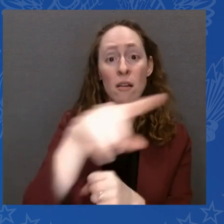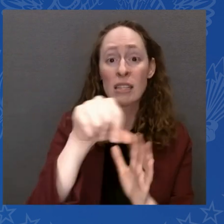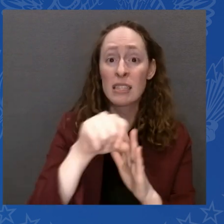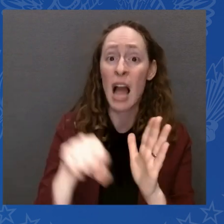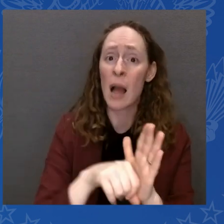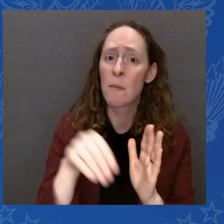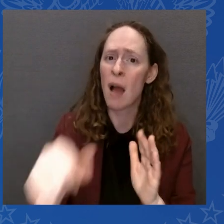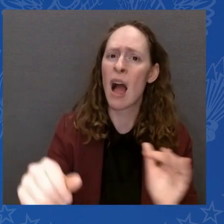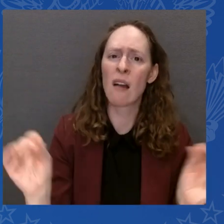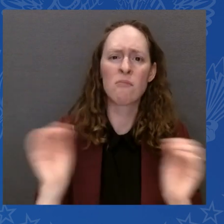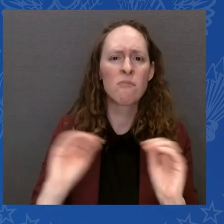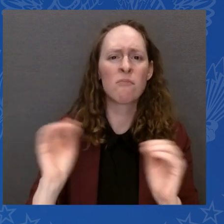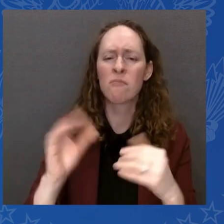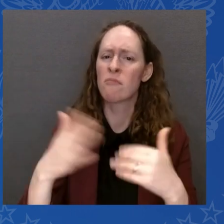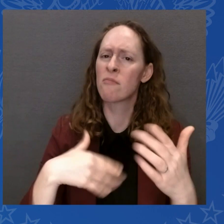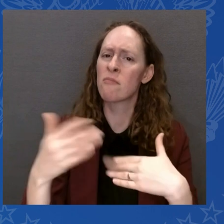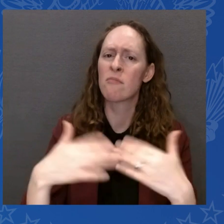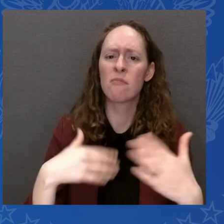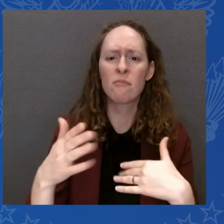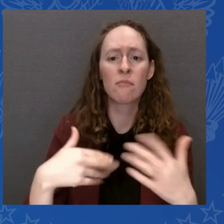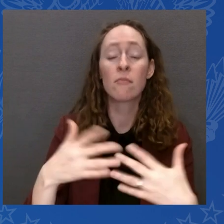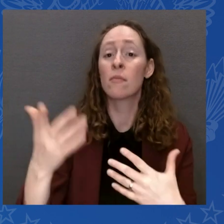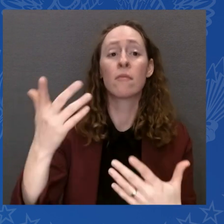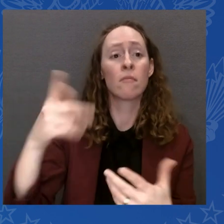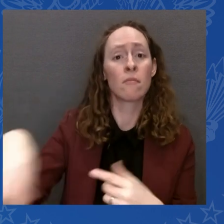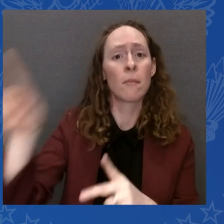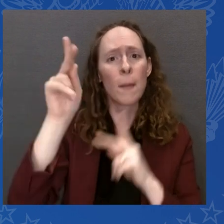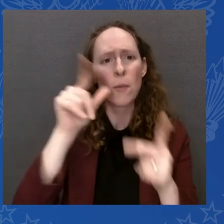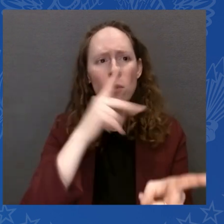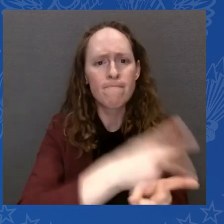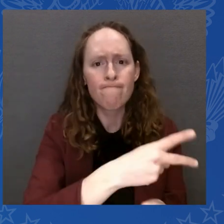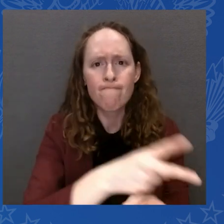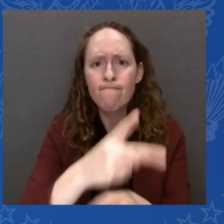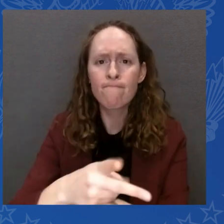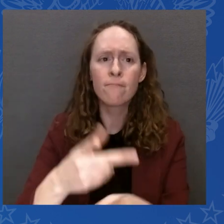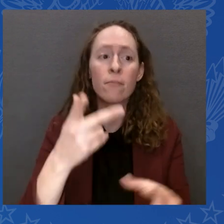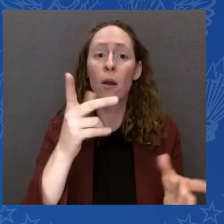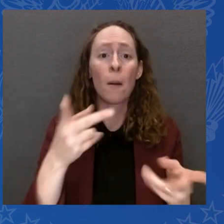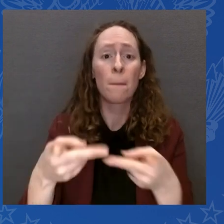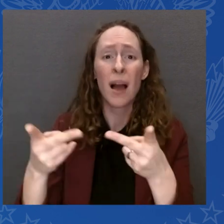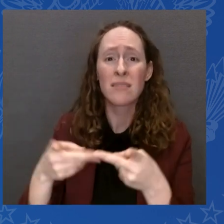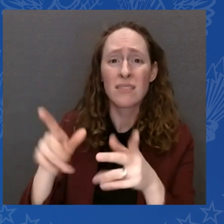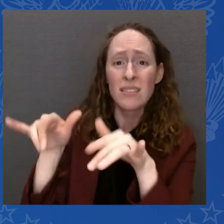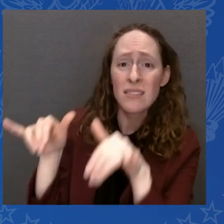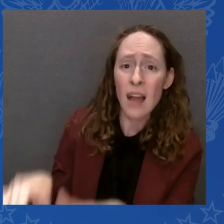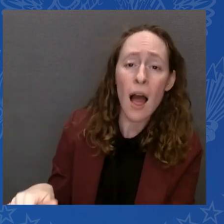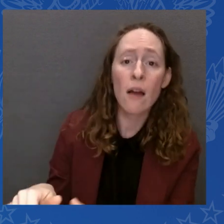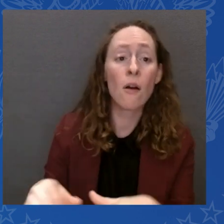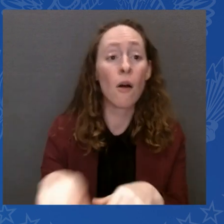and paying overtime for first responders for the next 60 days. (Coughs.) Excuse me. For 60 days.